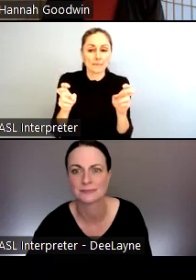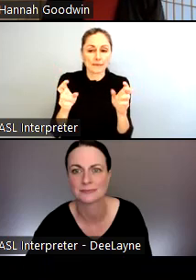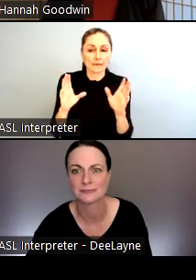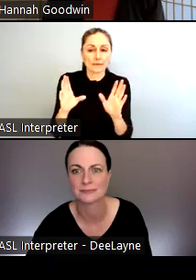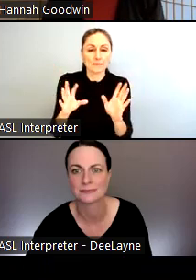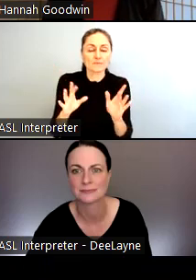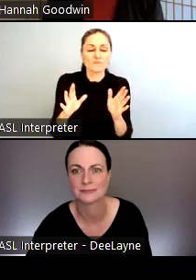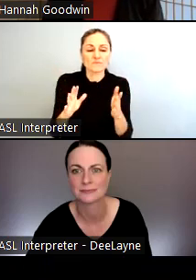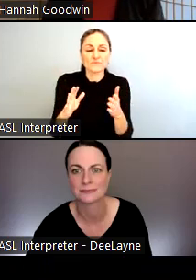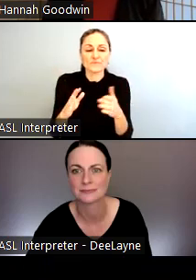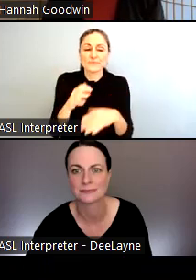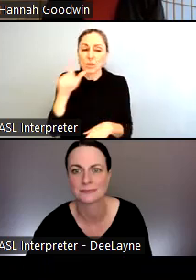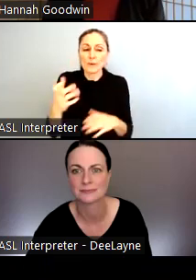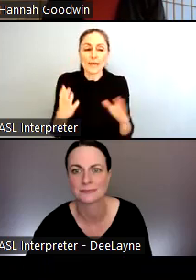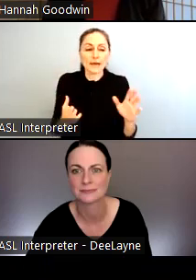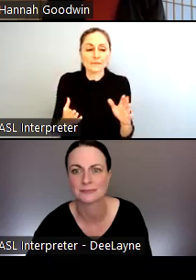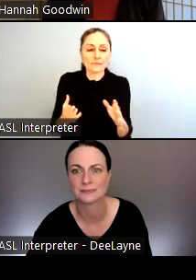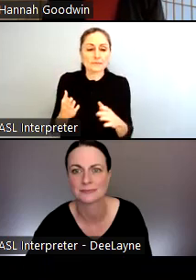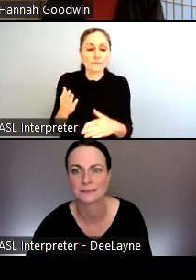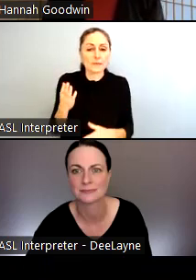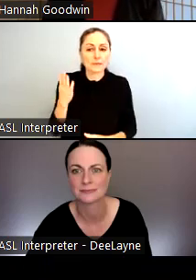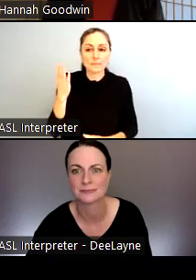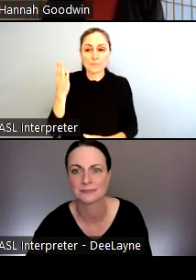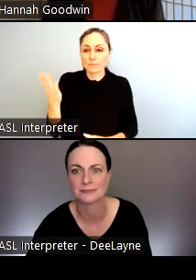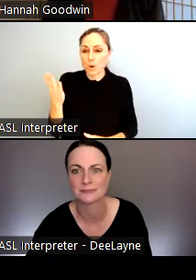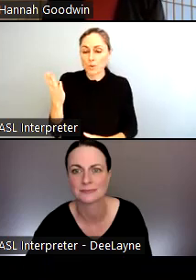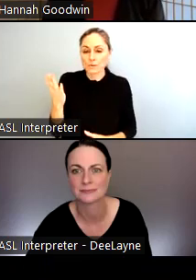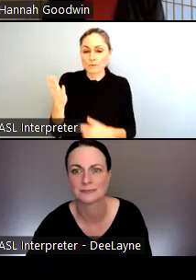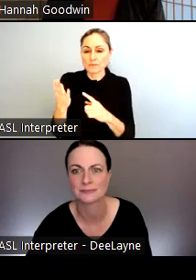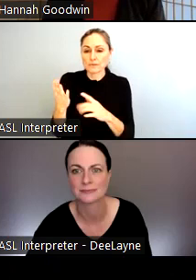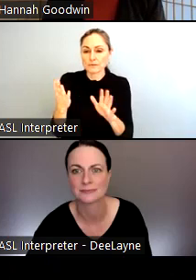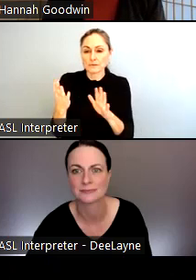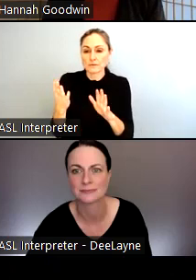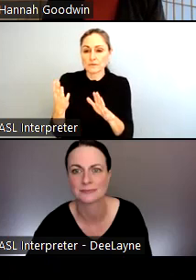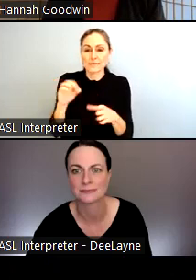You don't need to submit your proposal in more than one format.